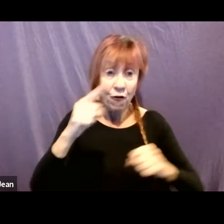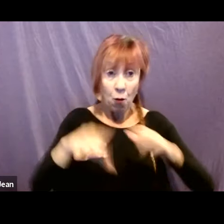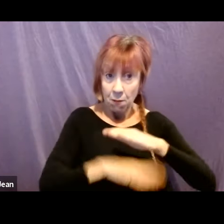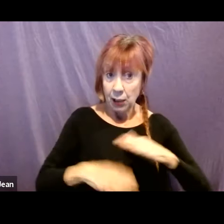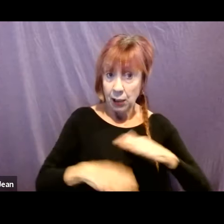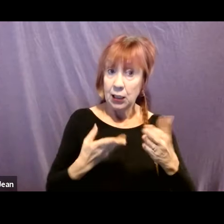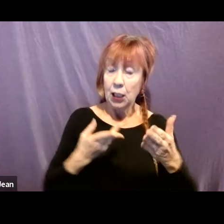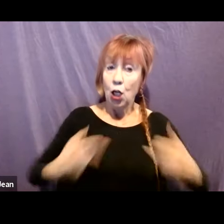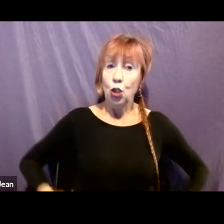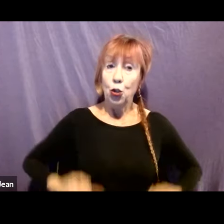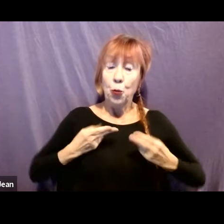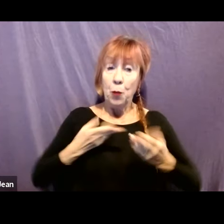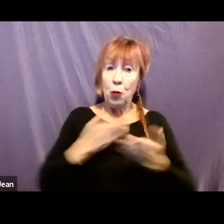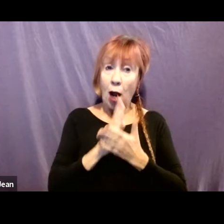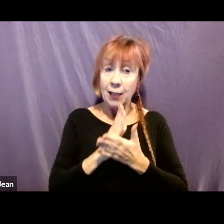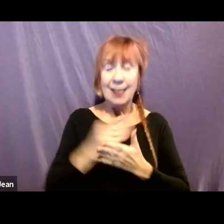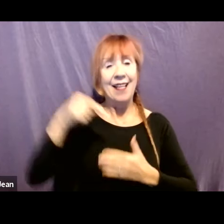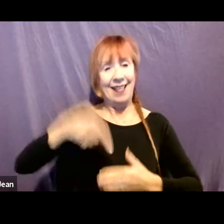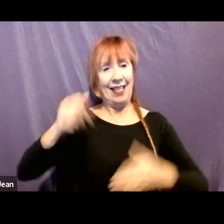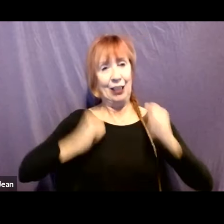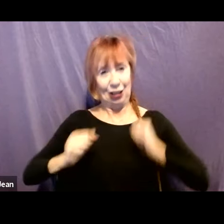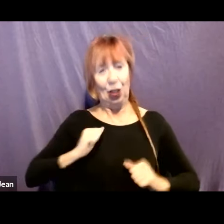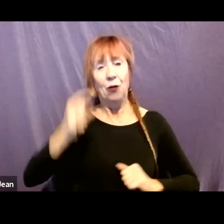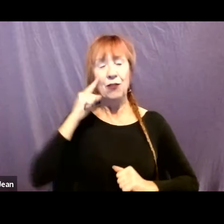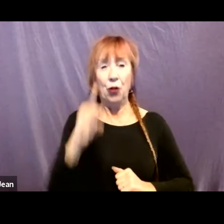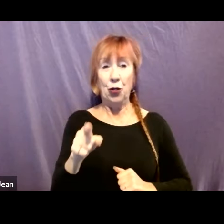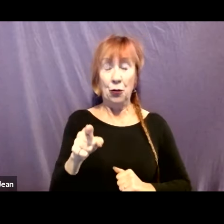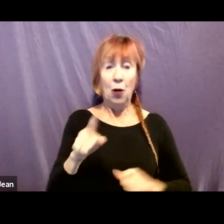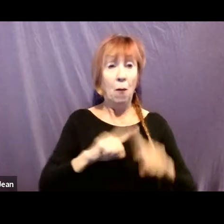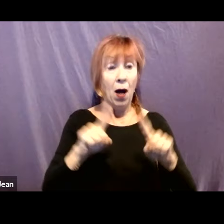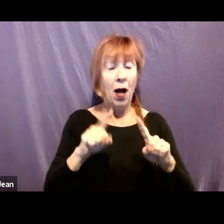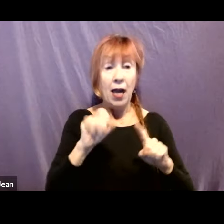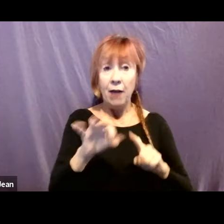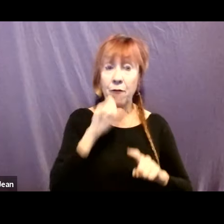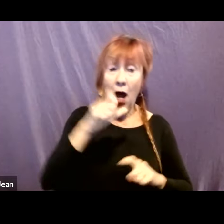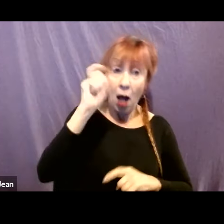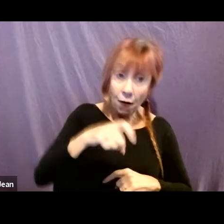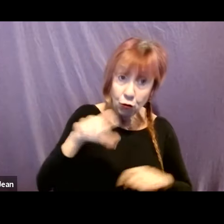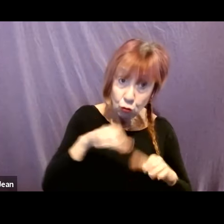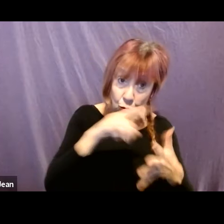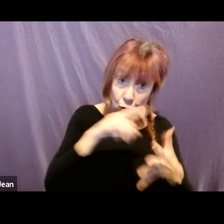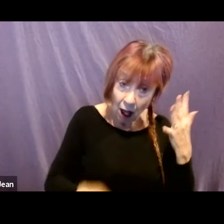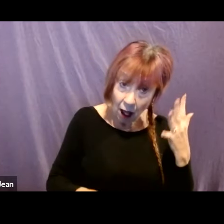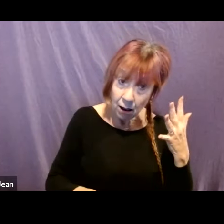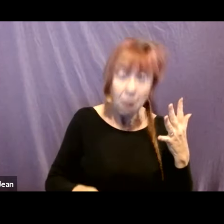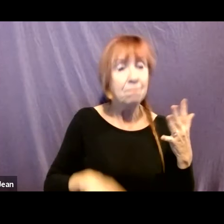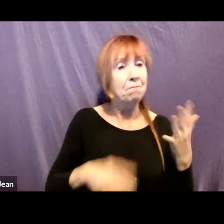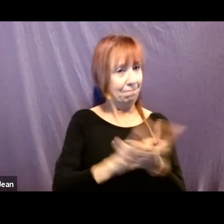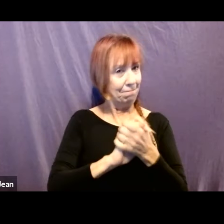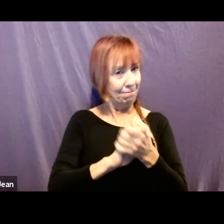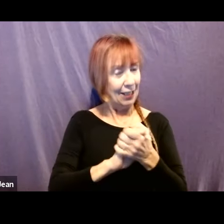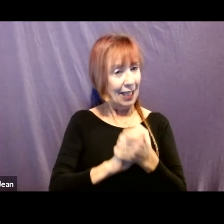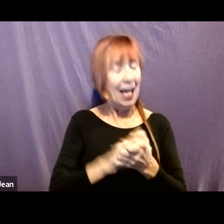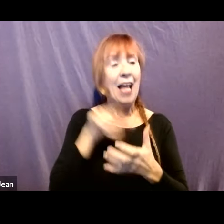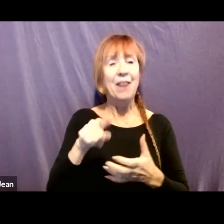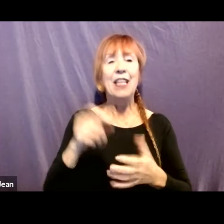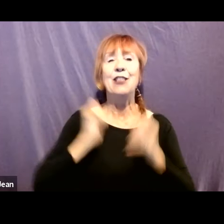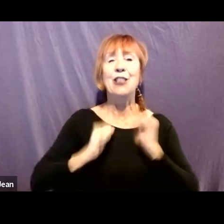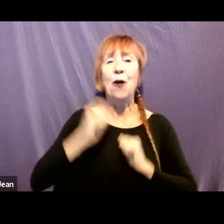And if you haven't had to do any of those things, congratulations, this show is for you too, because, like it or not, storytelling and writing